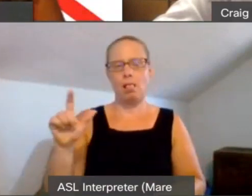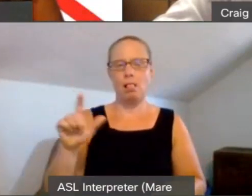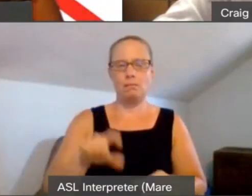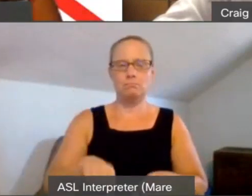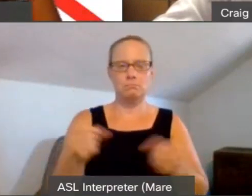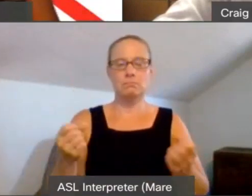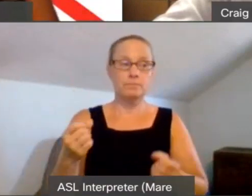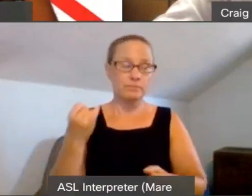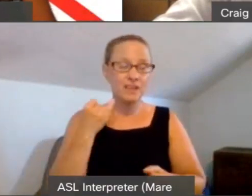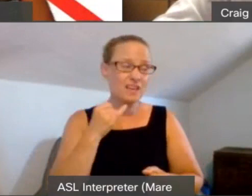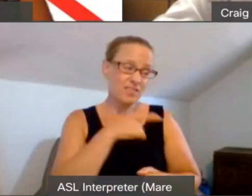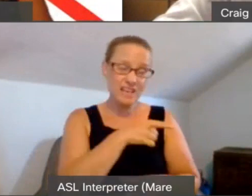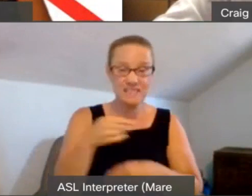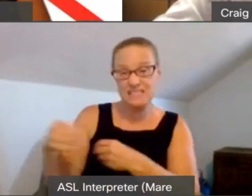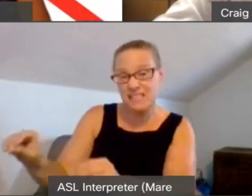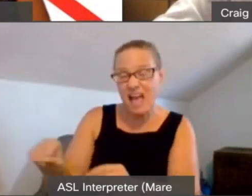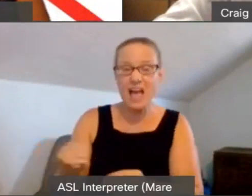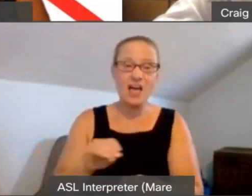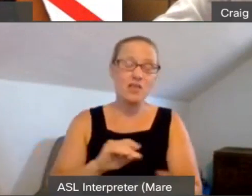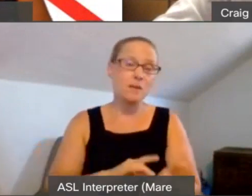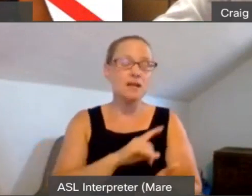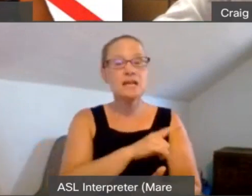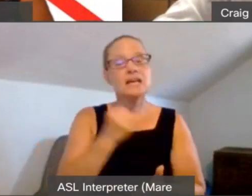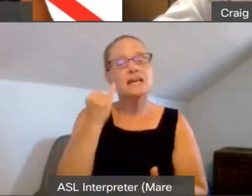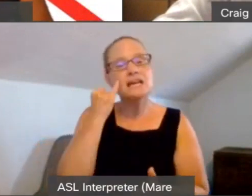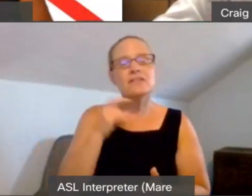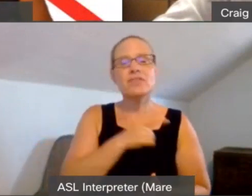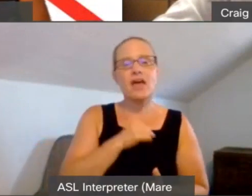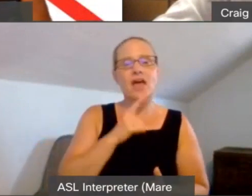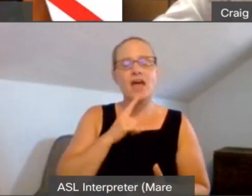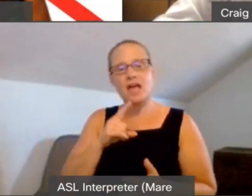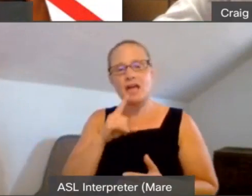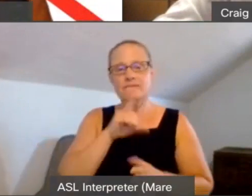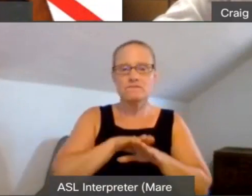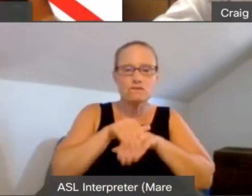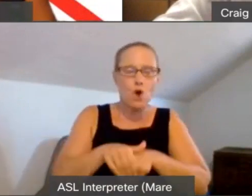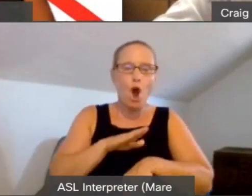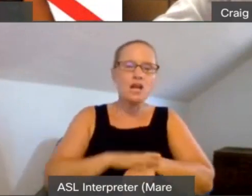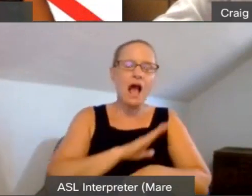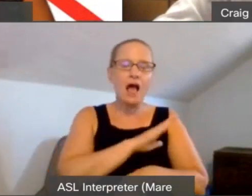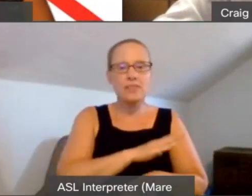if the person delivers a tampered or fraudulent drug test, if the person goes to another doctor outside the program